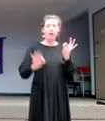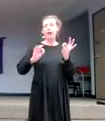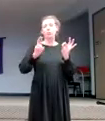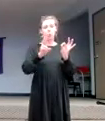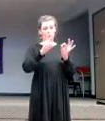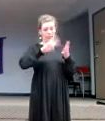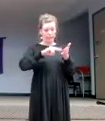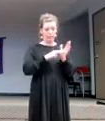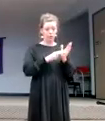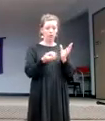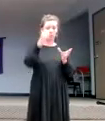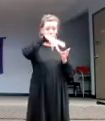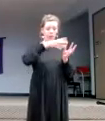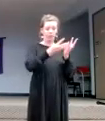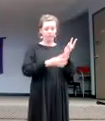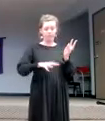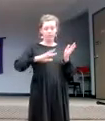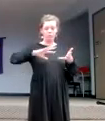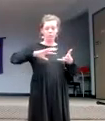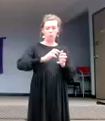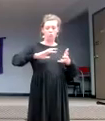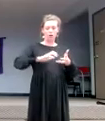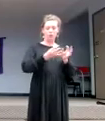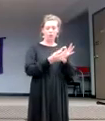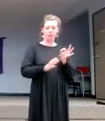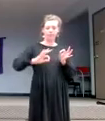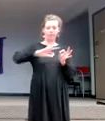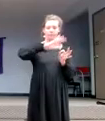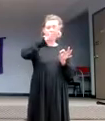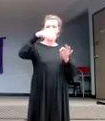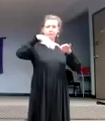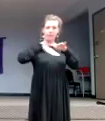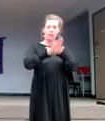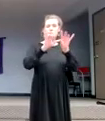then pass that through a pressure pipe up a slope and into the piping system within the